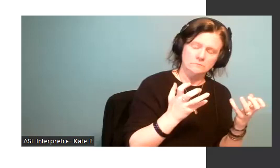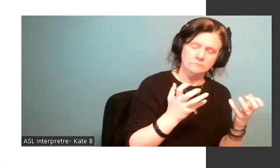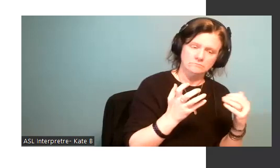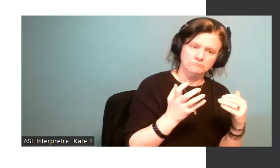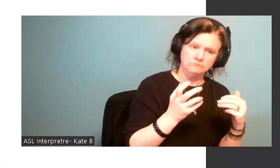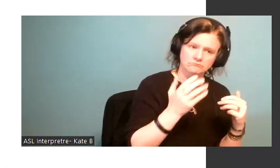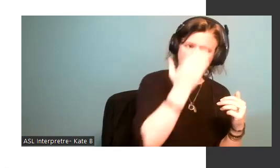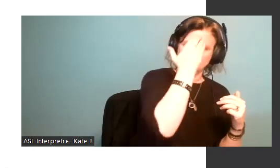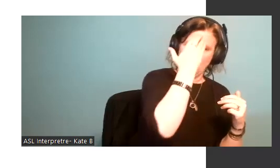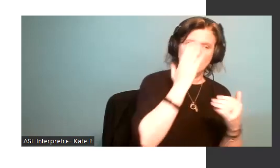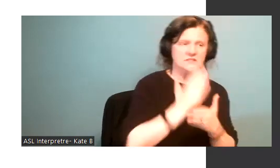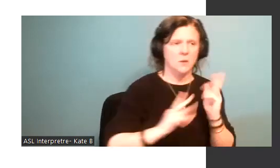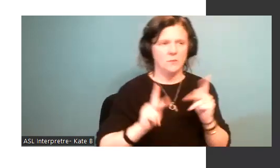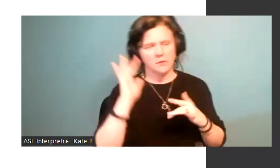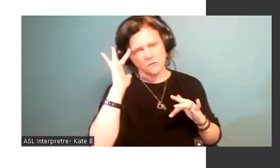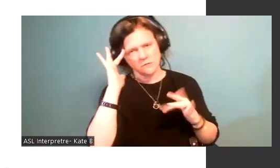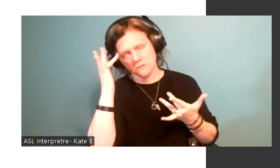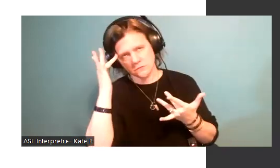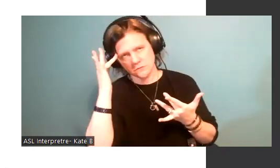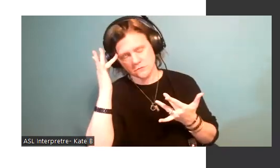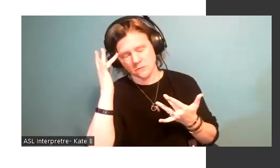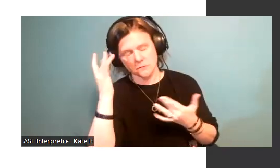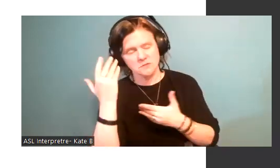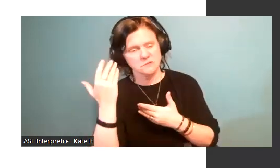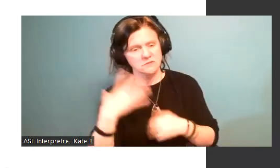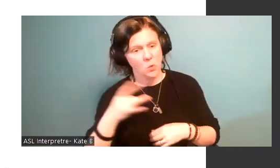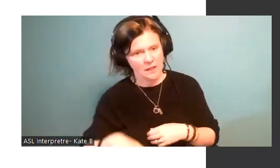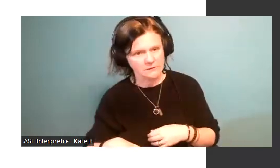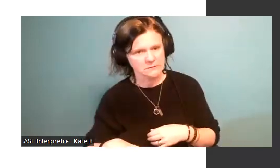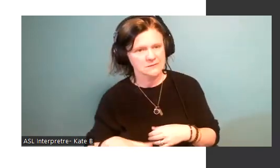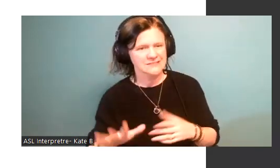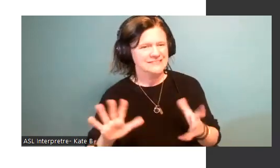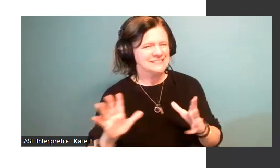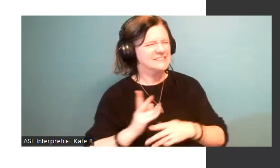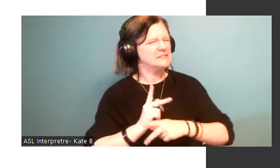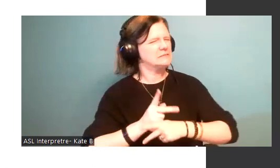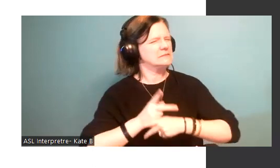seconds. Frankly, that is a gray area where you